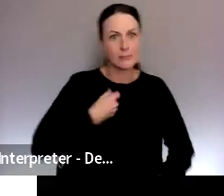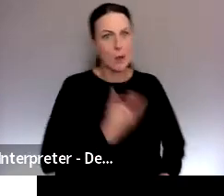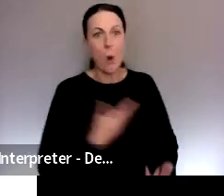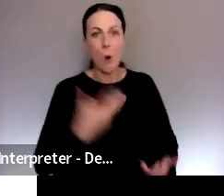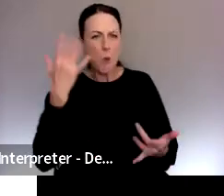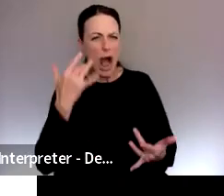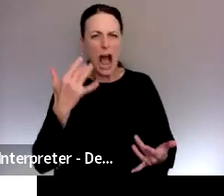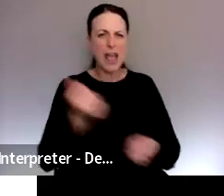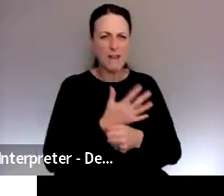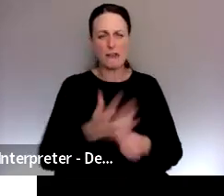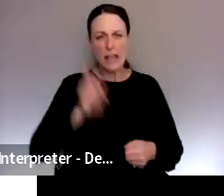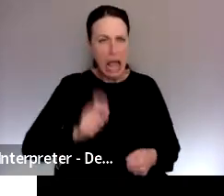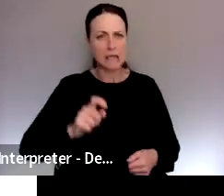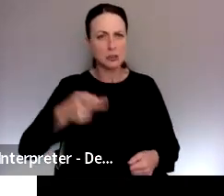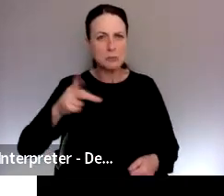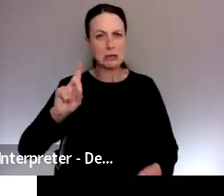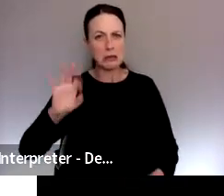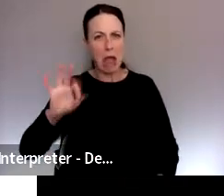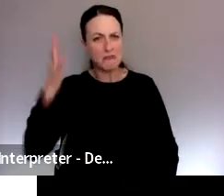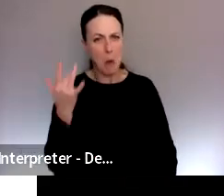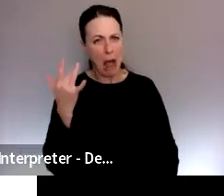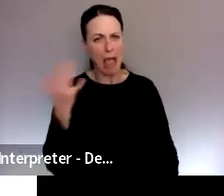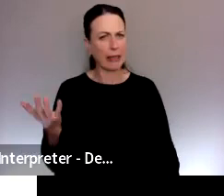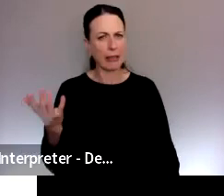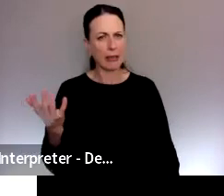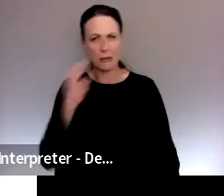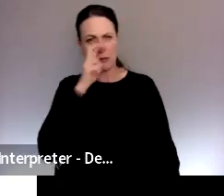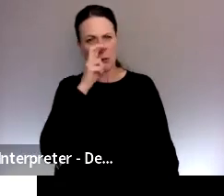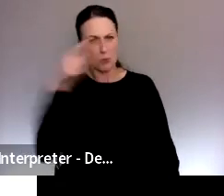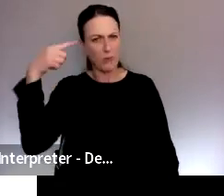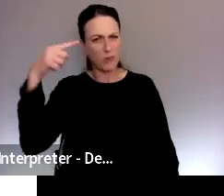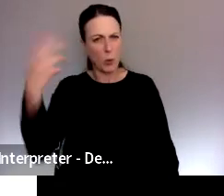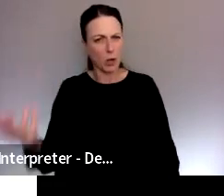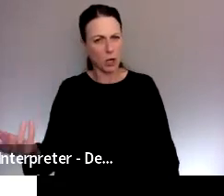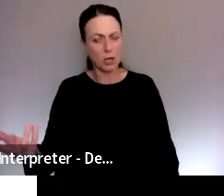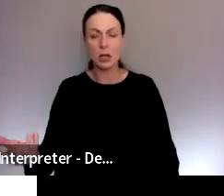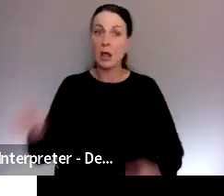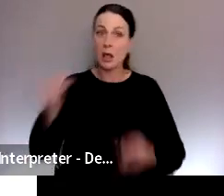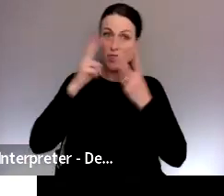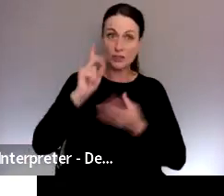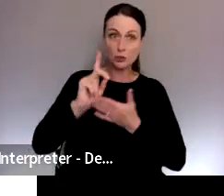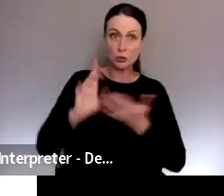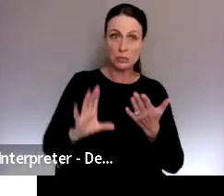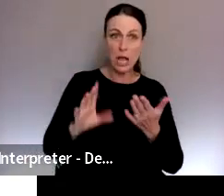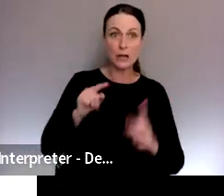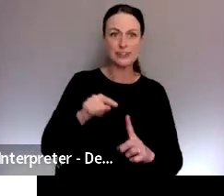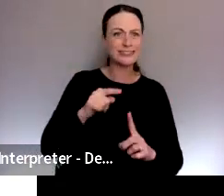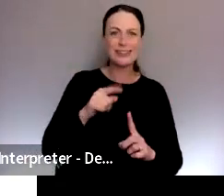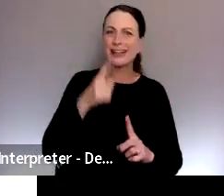why do we insist that everything has to be put into a PDF format, the visual designers said